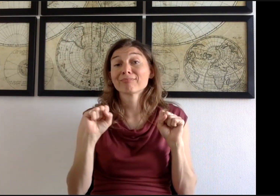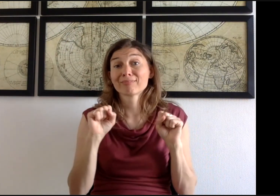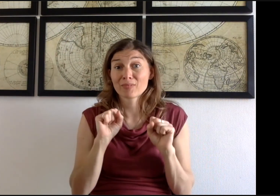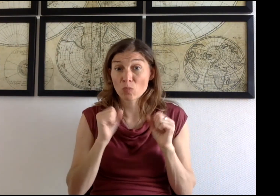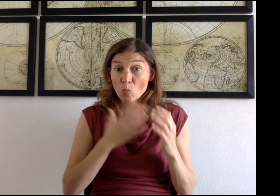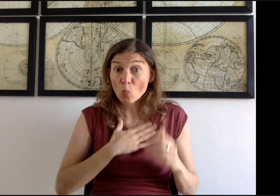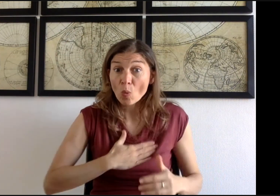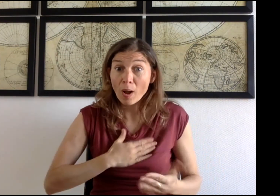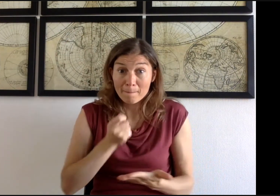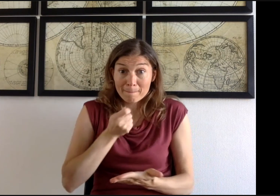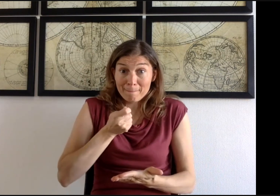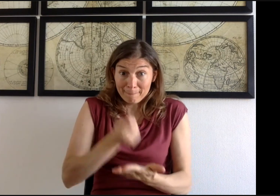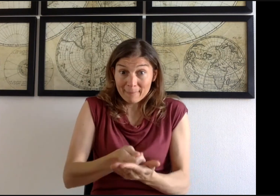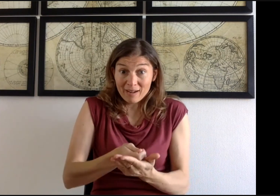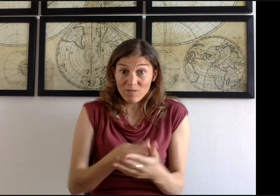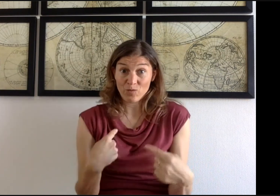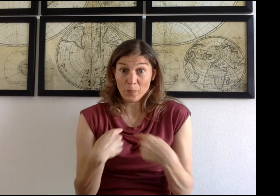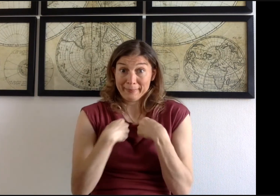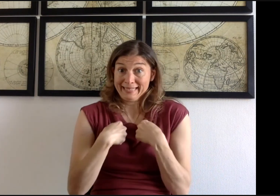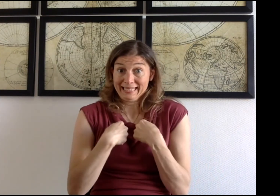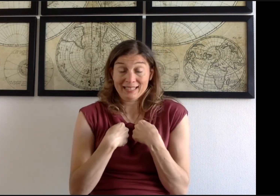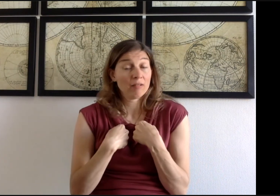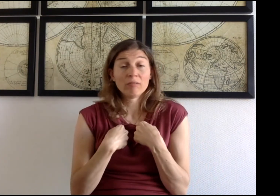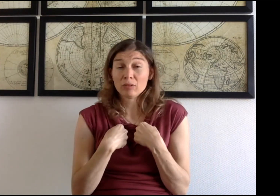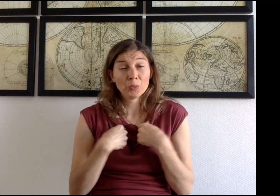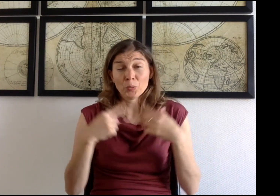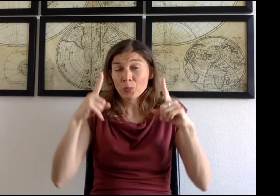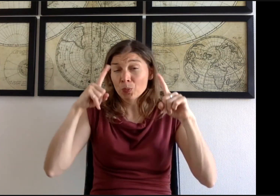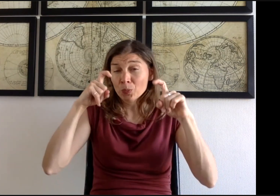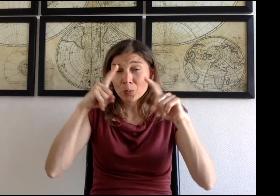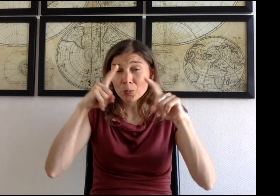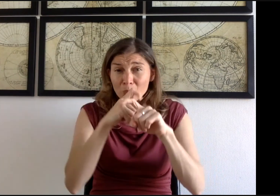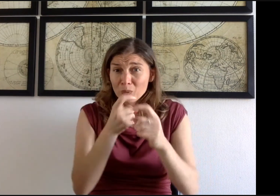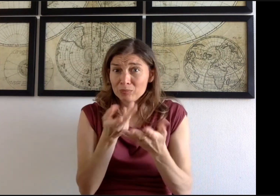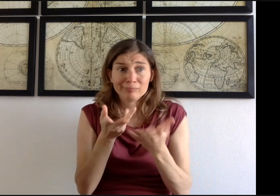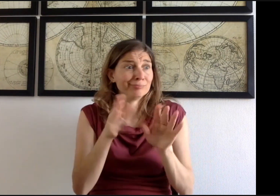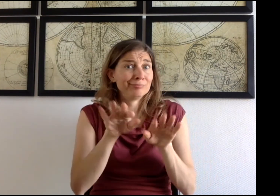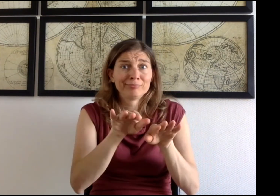because the government...I don't know what is the name